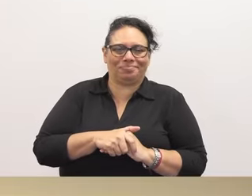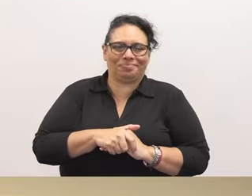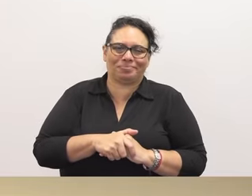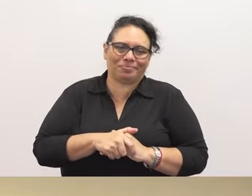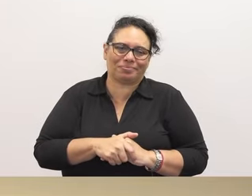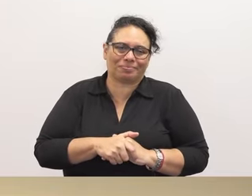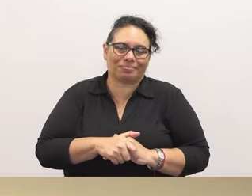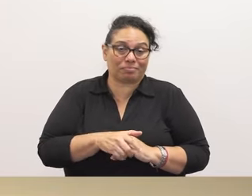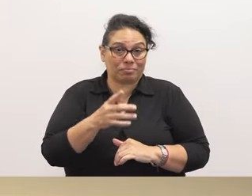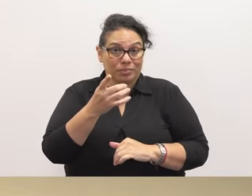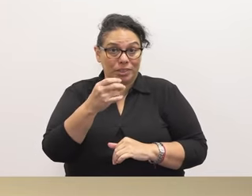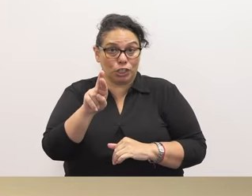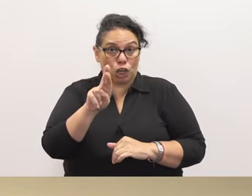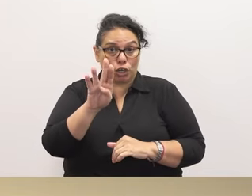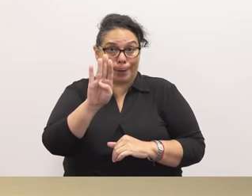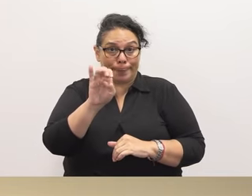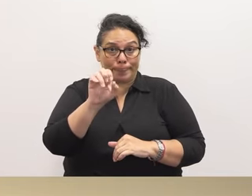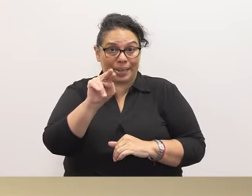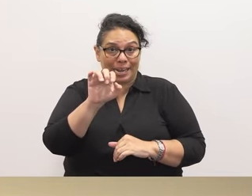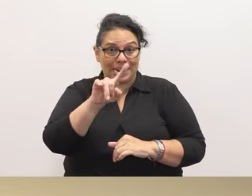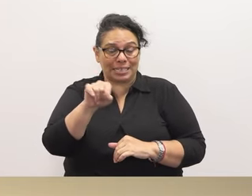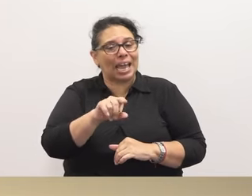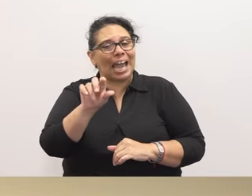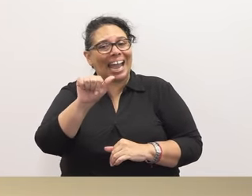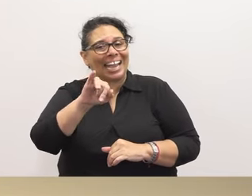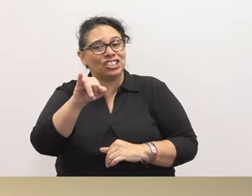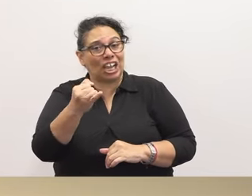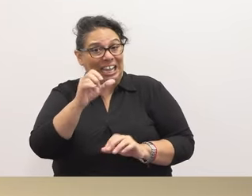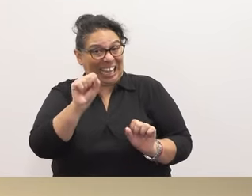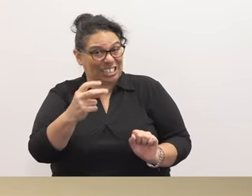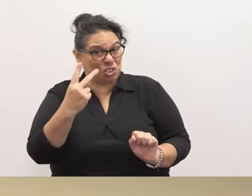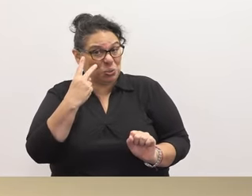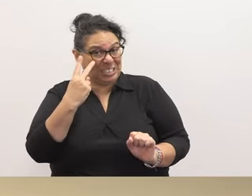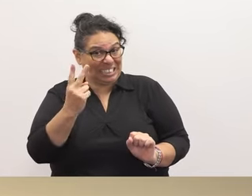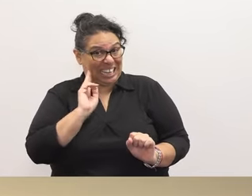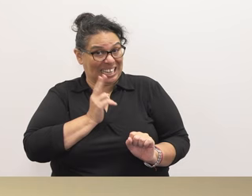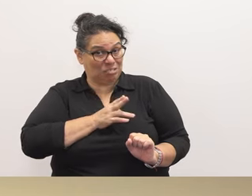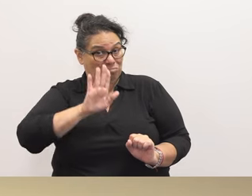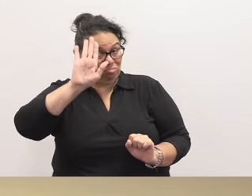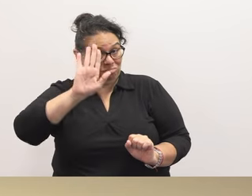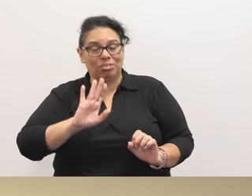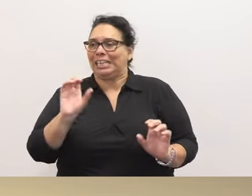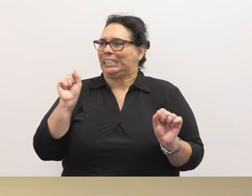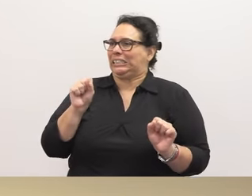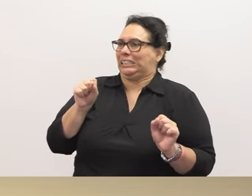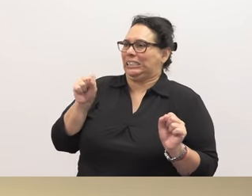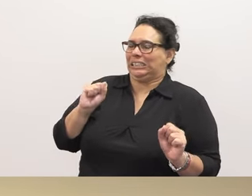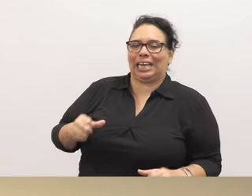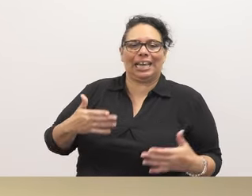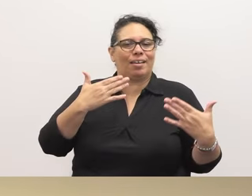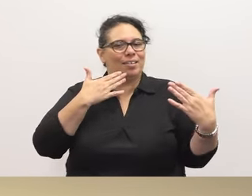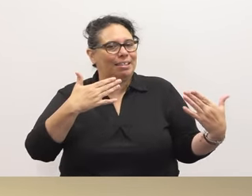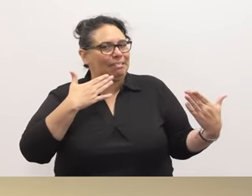[Diana Craighead] Dr. Benitez [Juan Benitez] AJ, can you see us when we raise our hands? Yes. [Juan Benitez] Okay.